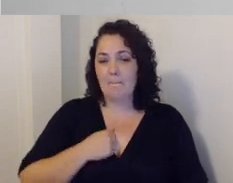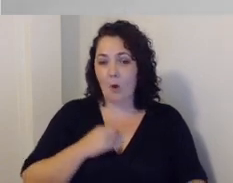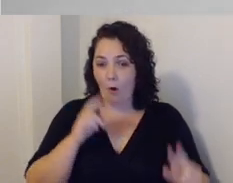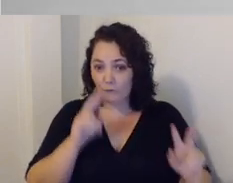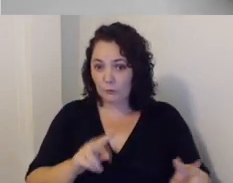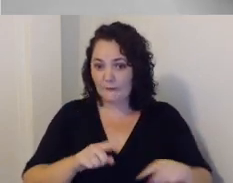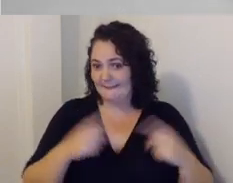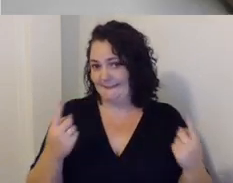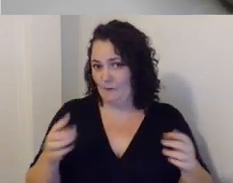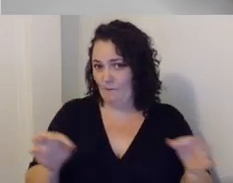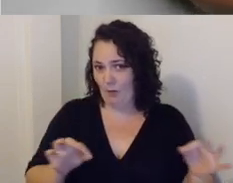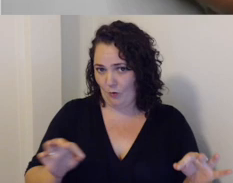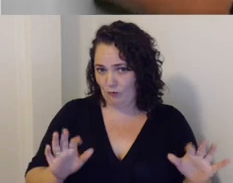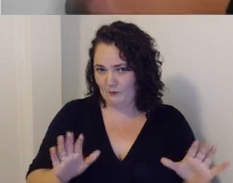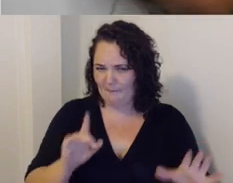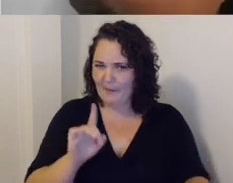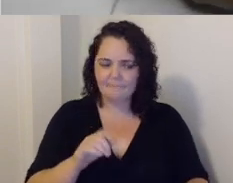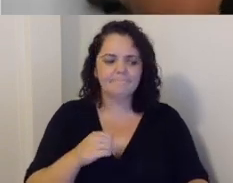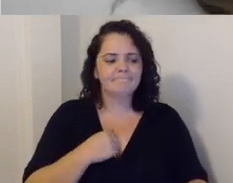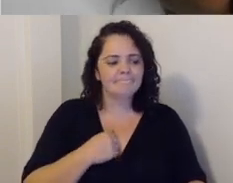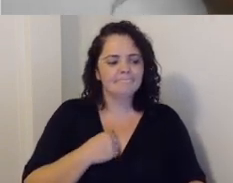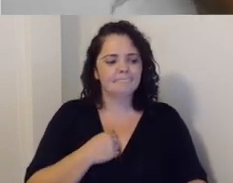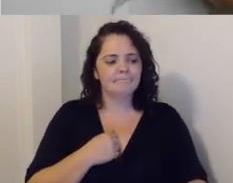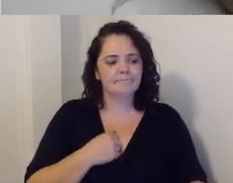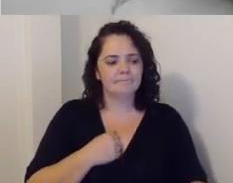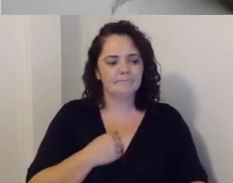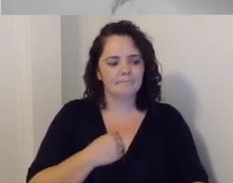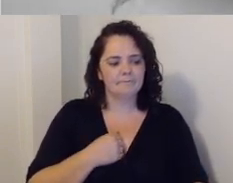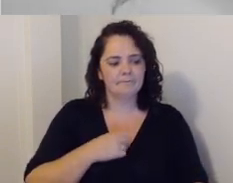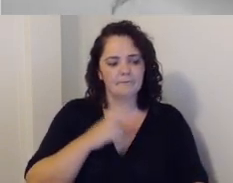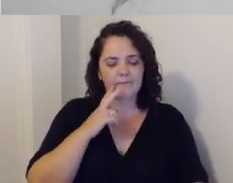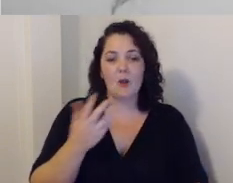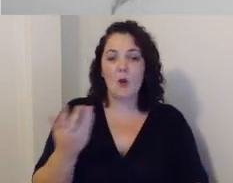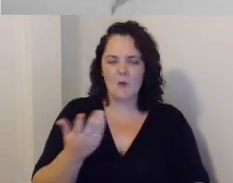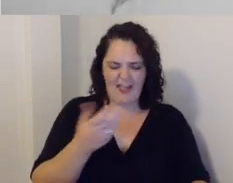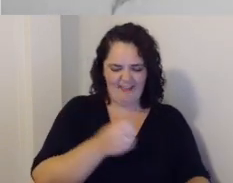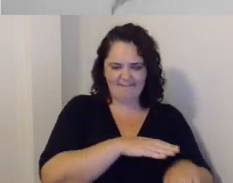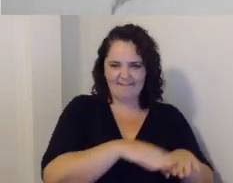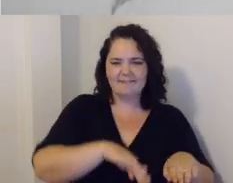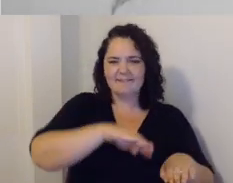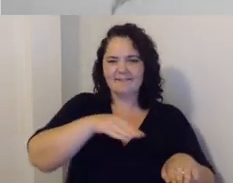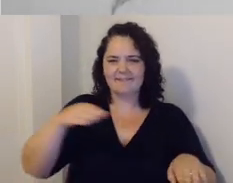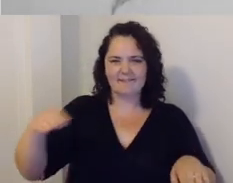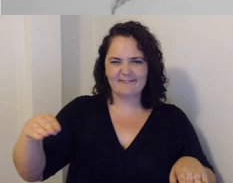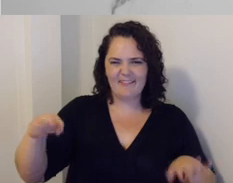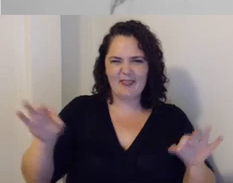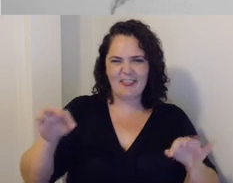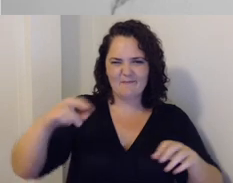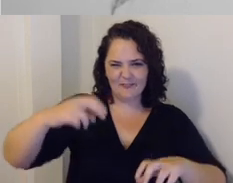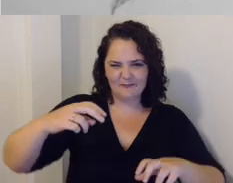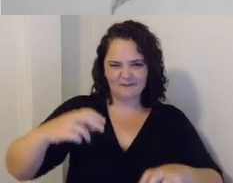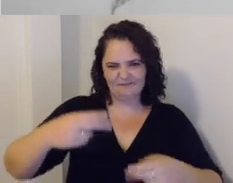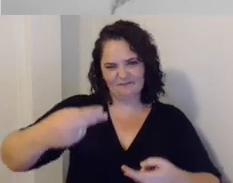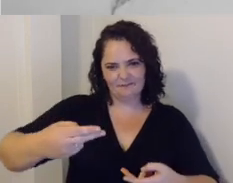can see is I can actually see the step coming in here, it comes up Rachel's body there, up over her